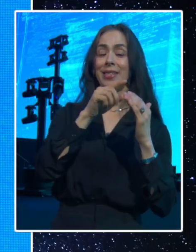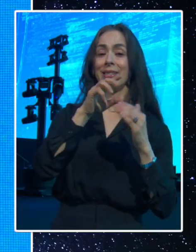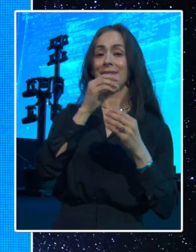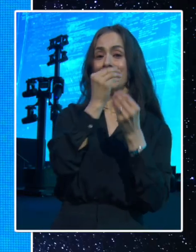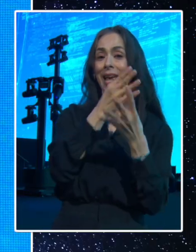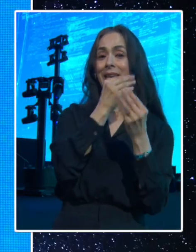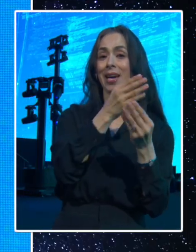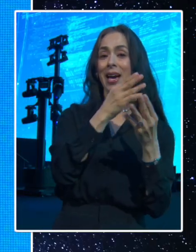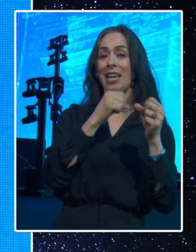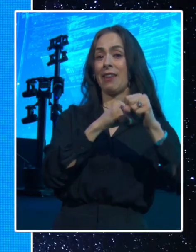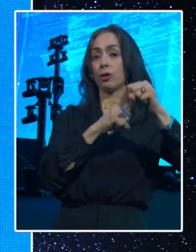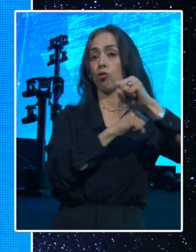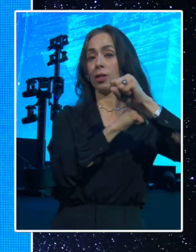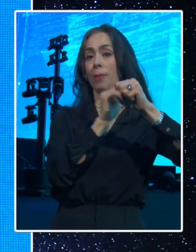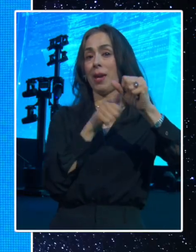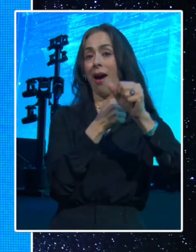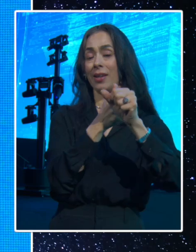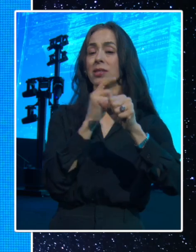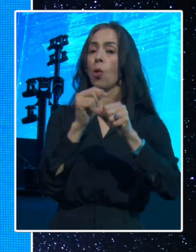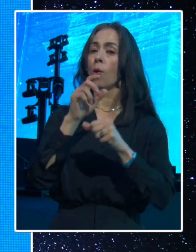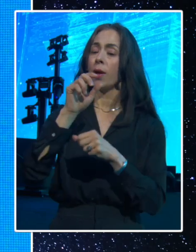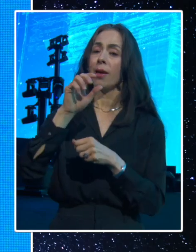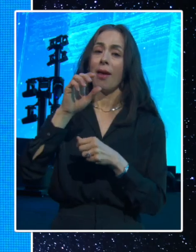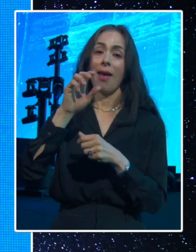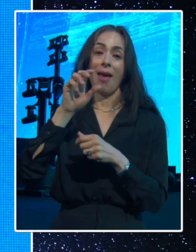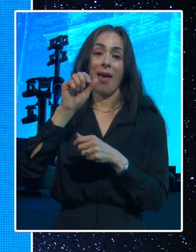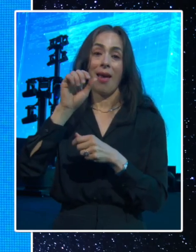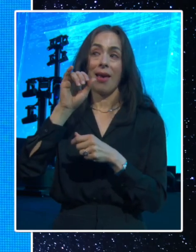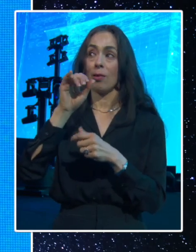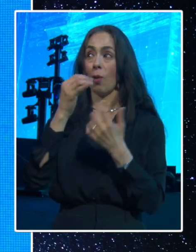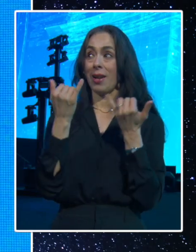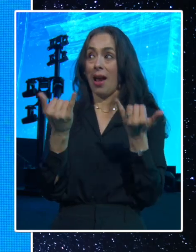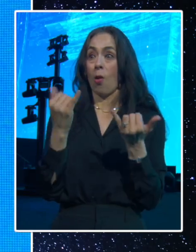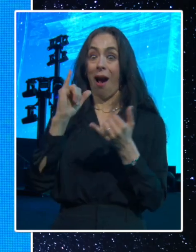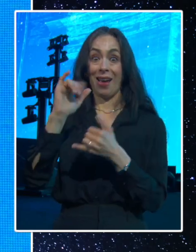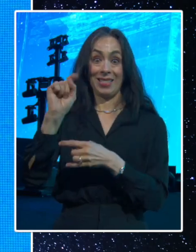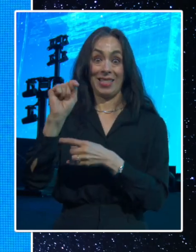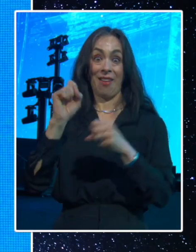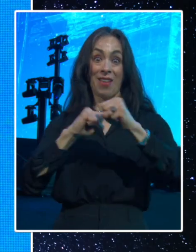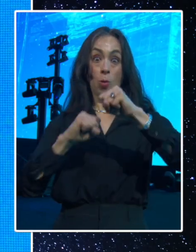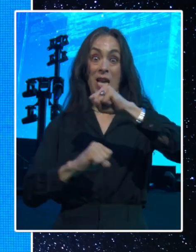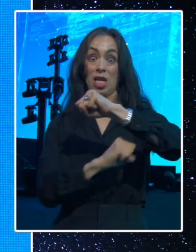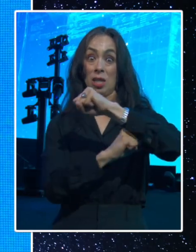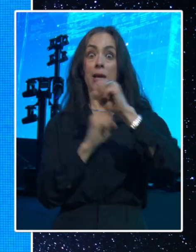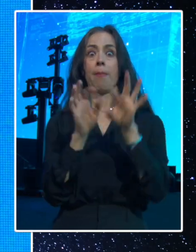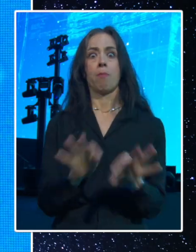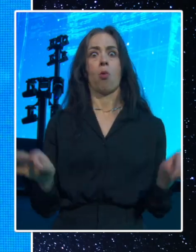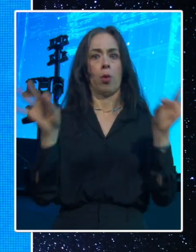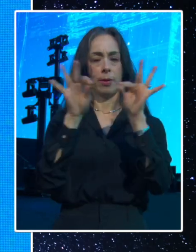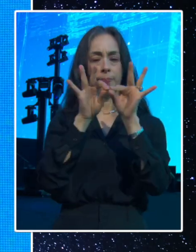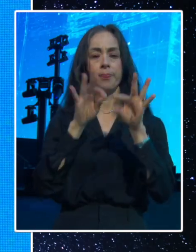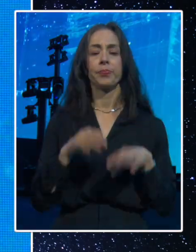so getting the IT foundation right is essential. It starts with your network.